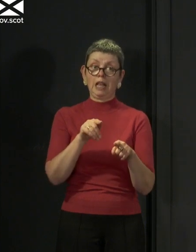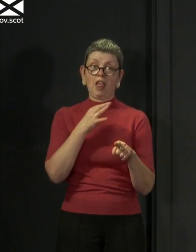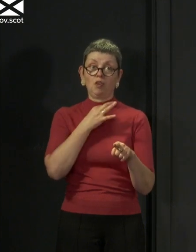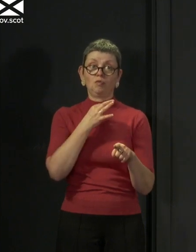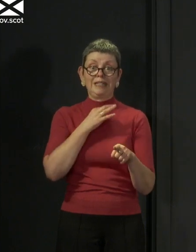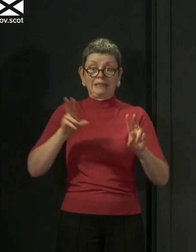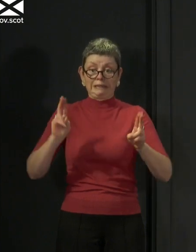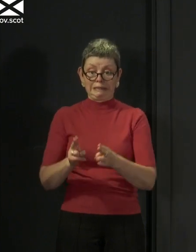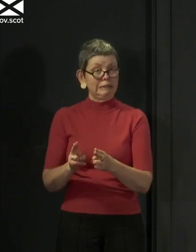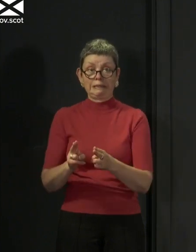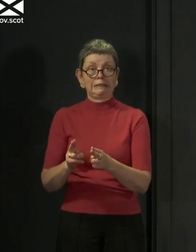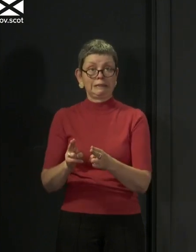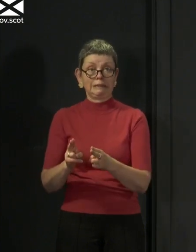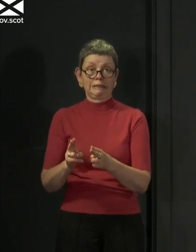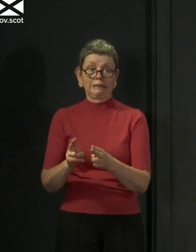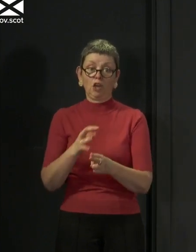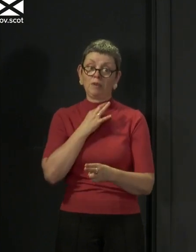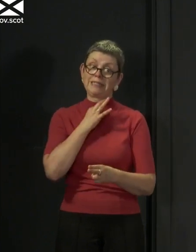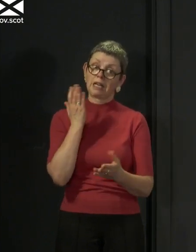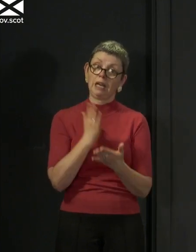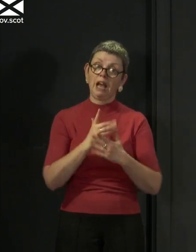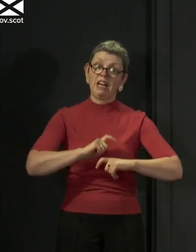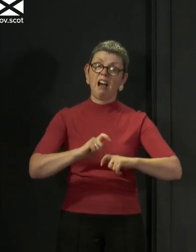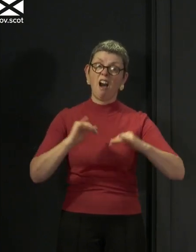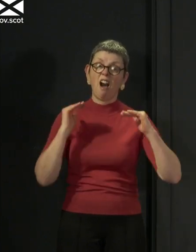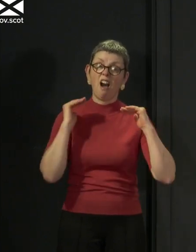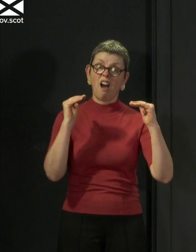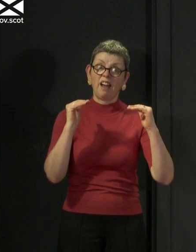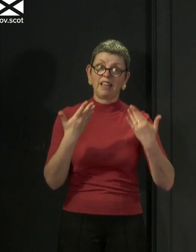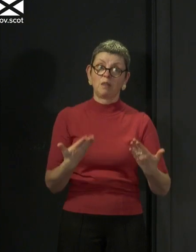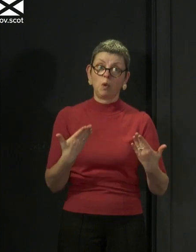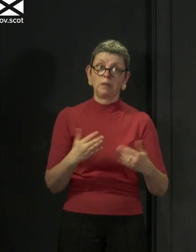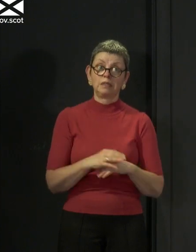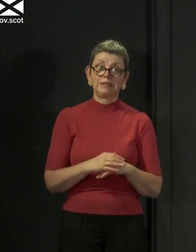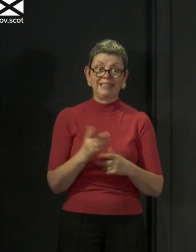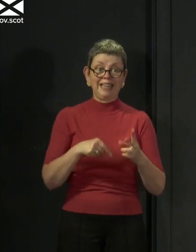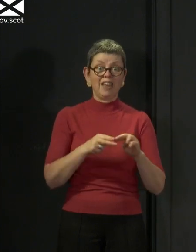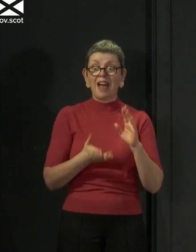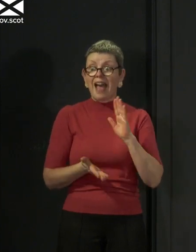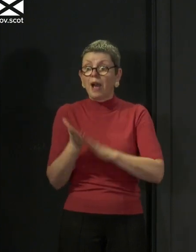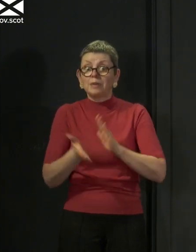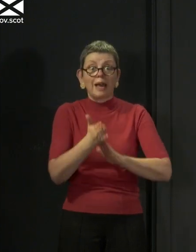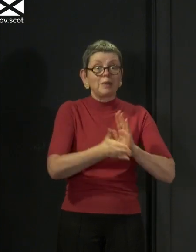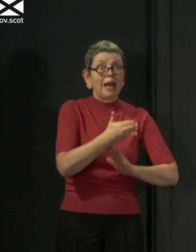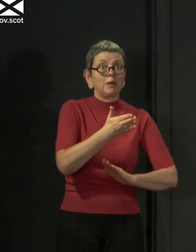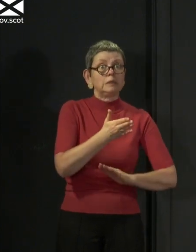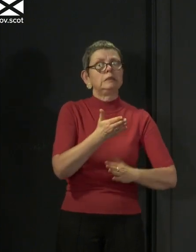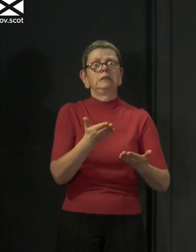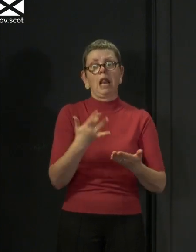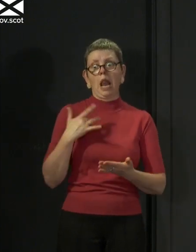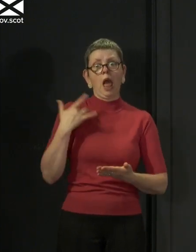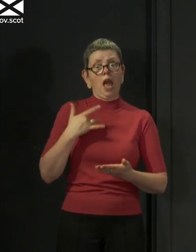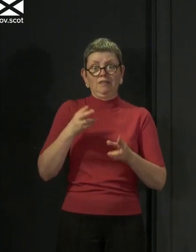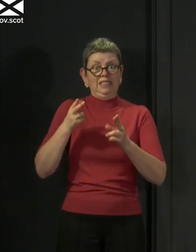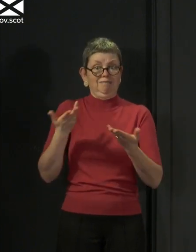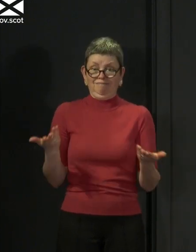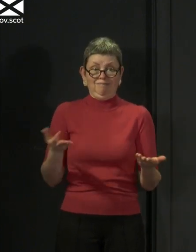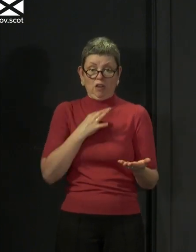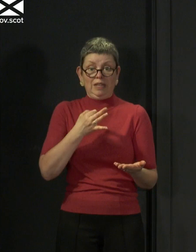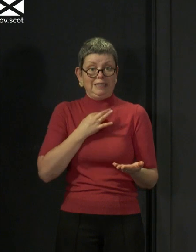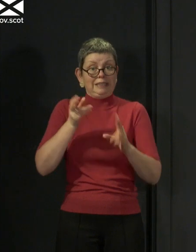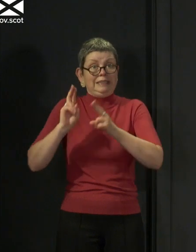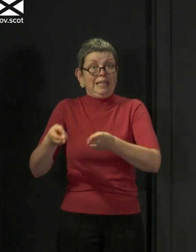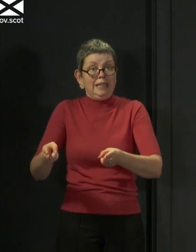risk remains too high. And if we do we risk delaying the moment of easing.